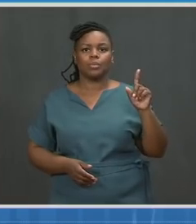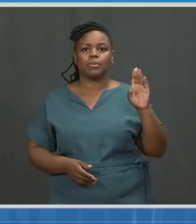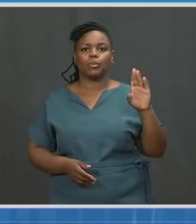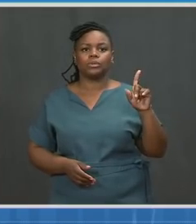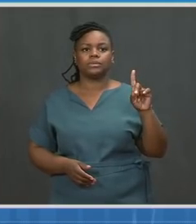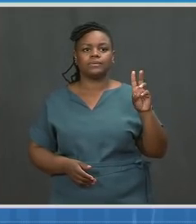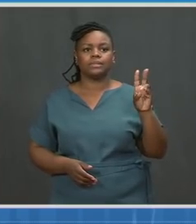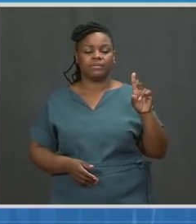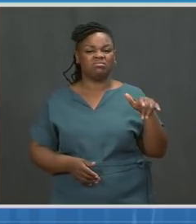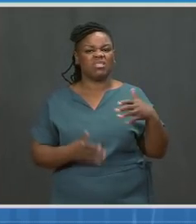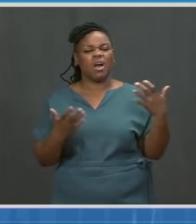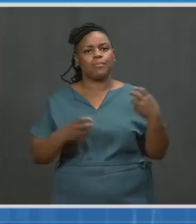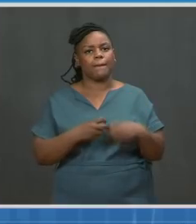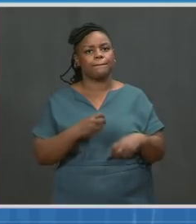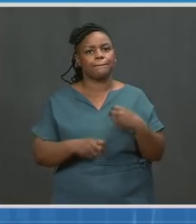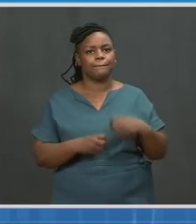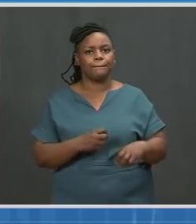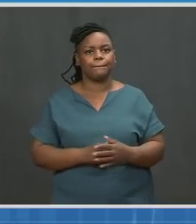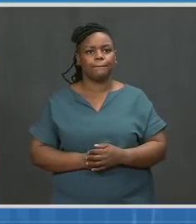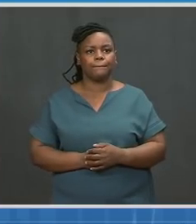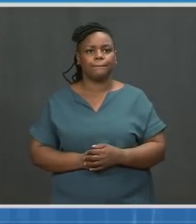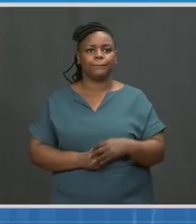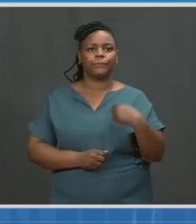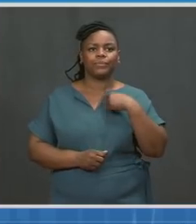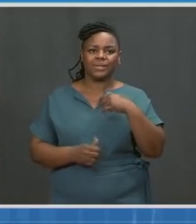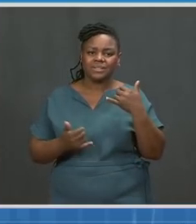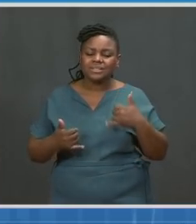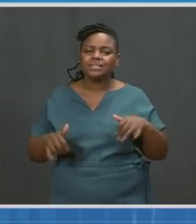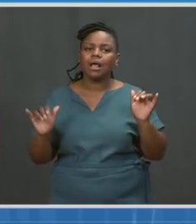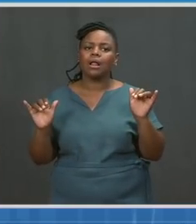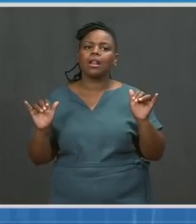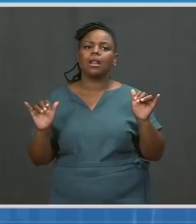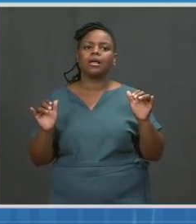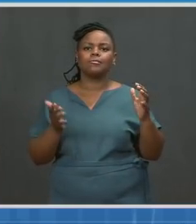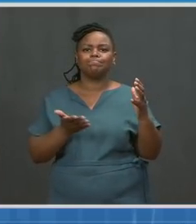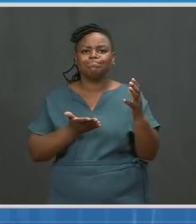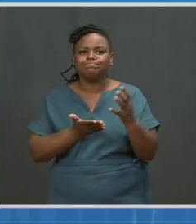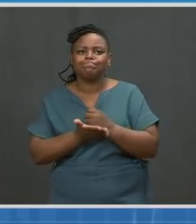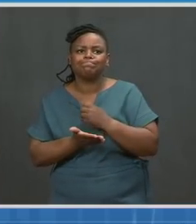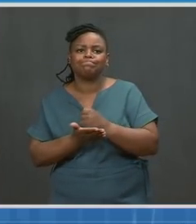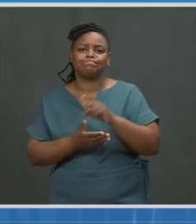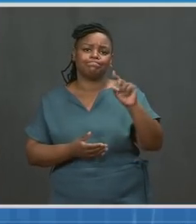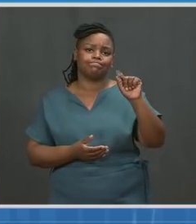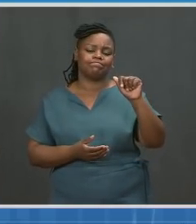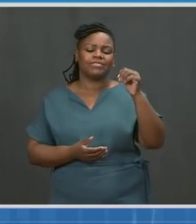Now, this is something where we're still gaining data on a daily basis, but the most preli- --